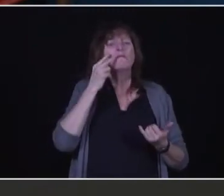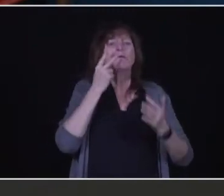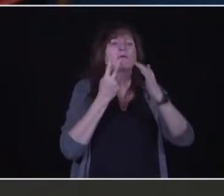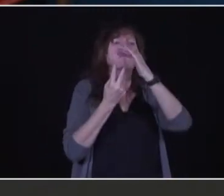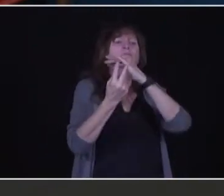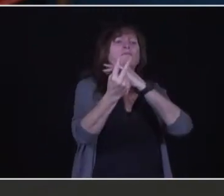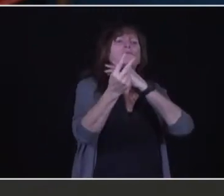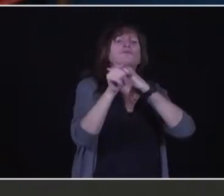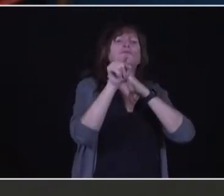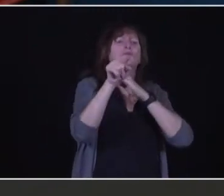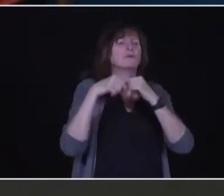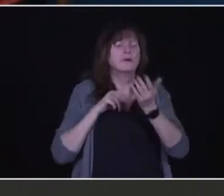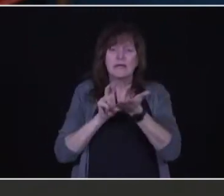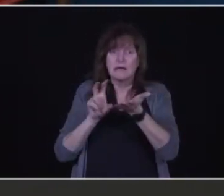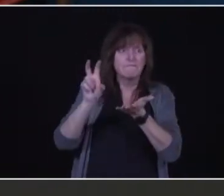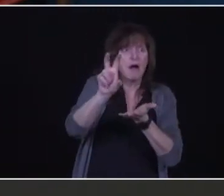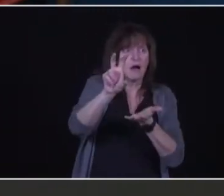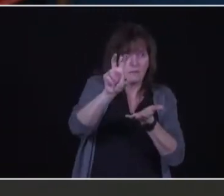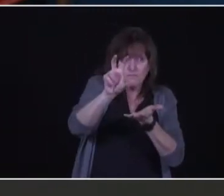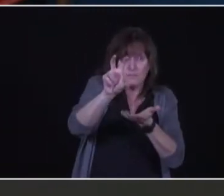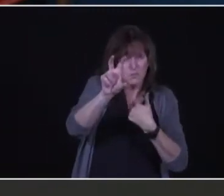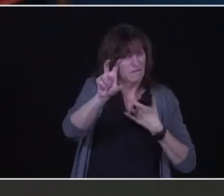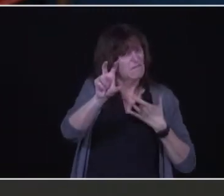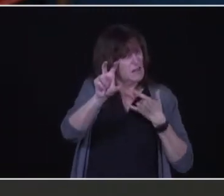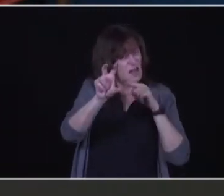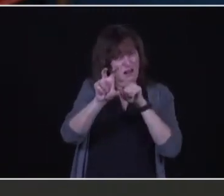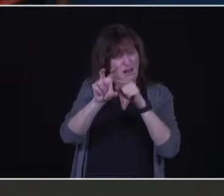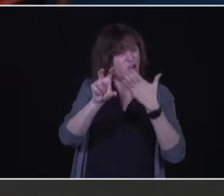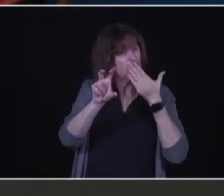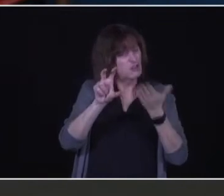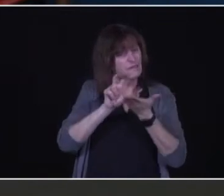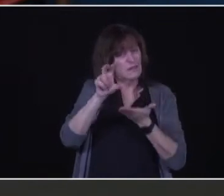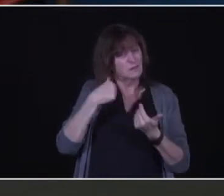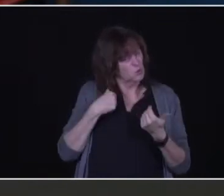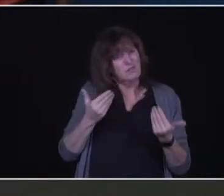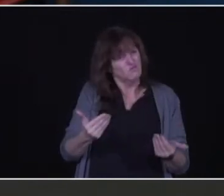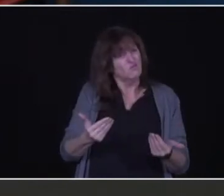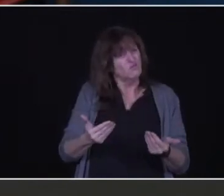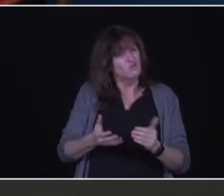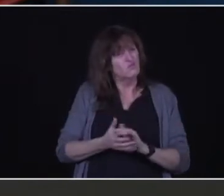return on investment, you just don't want where you are in a couple weeks, you have